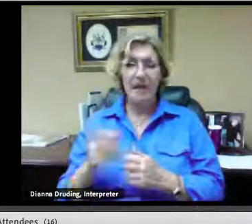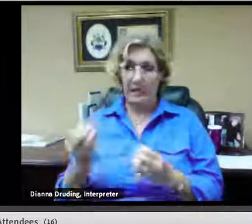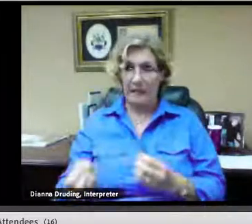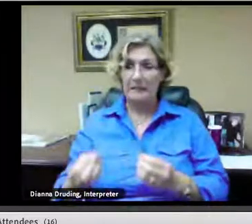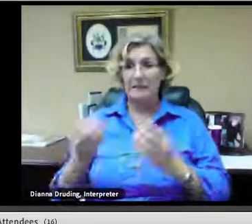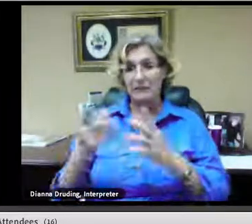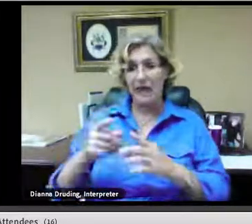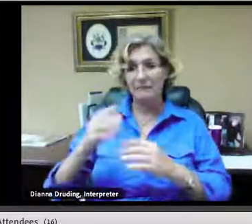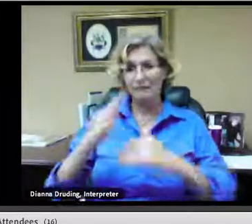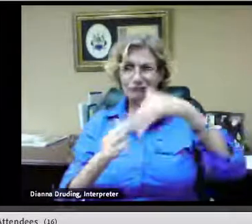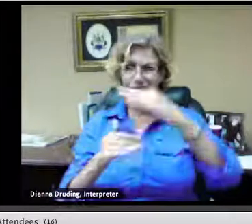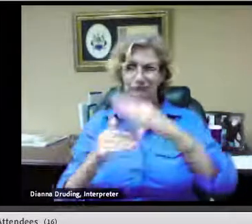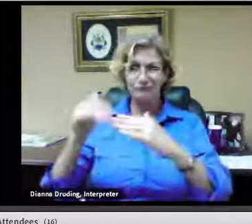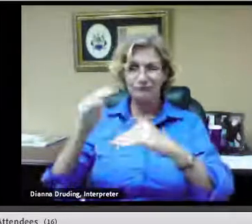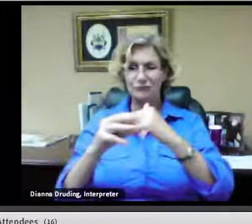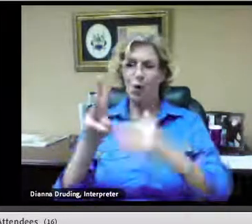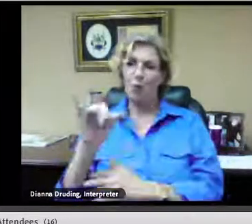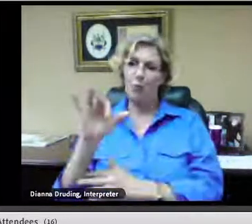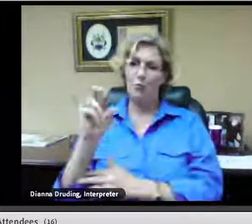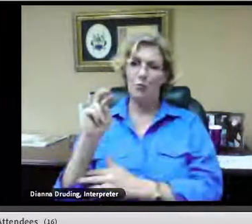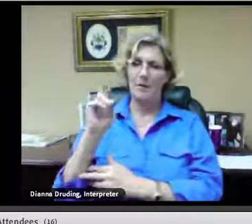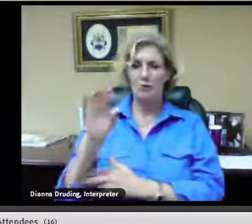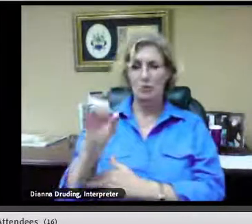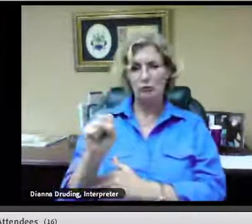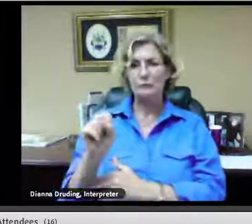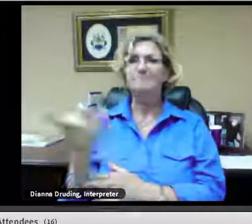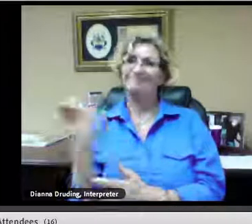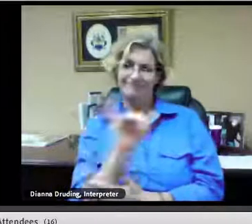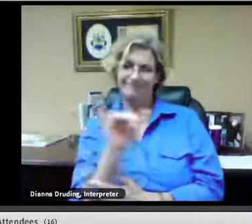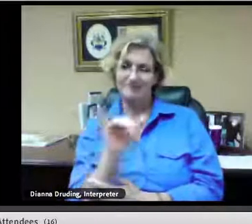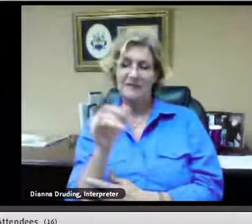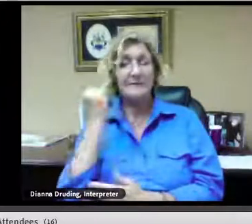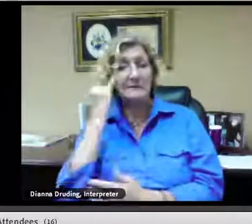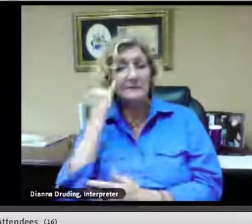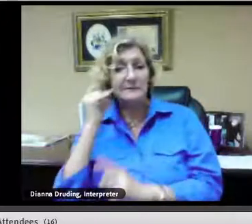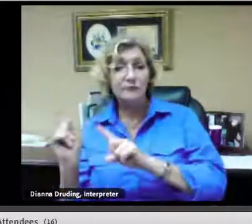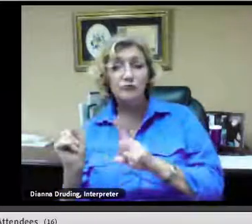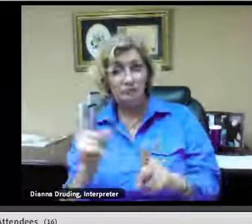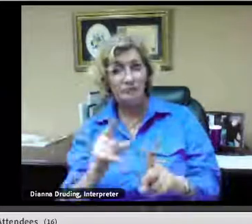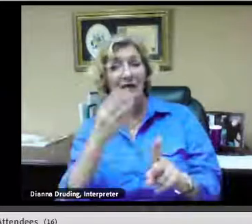and even if you have attended these, I guarantee if you go back and review those